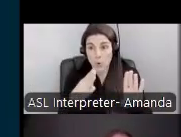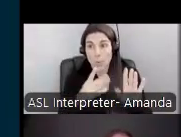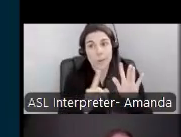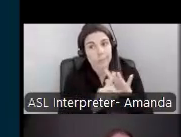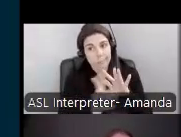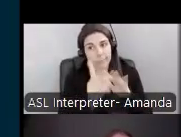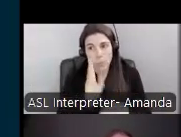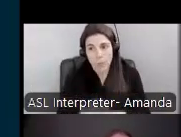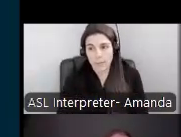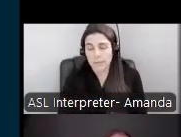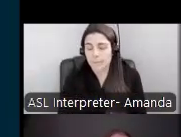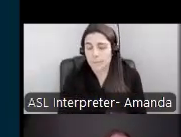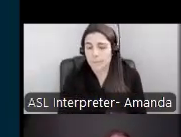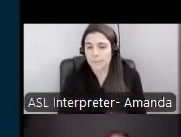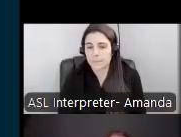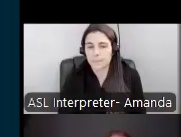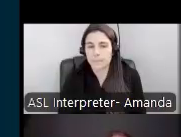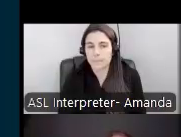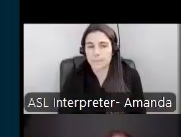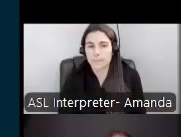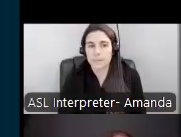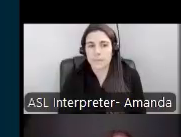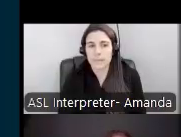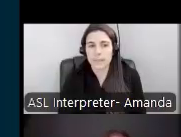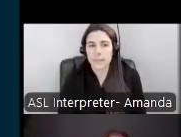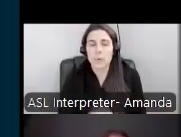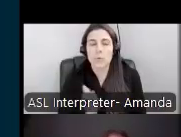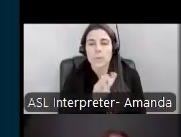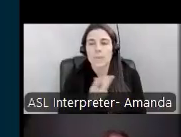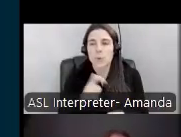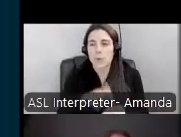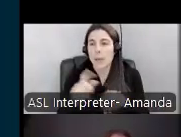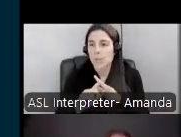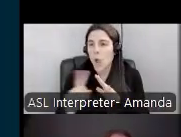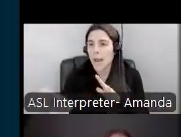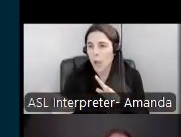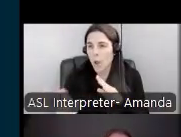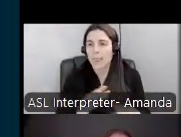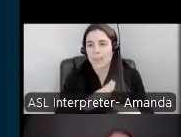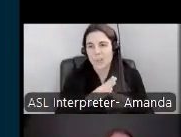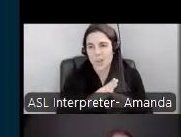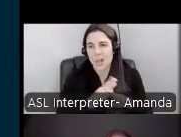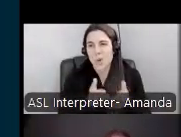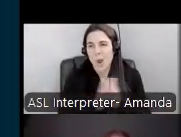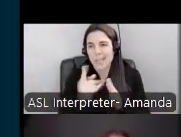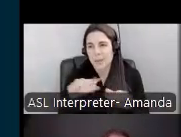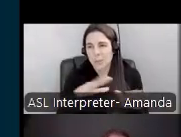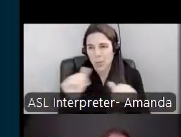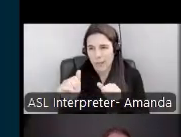and take off. And he had a couple of times where he got out in the shelter asked them to go. So they're currently staying in